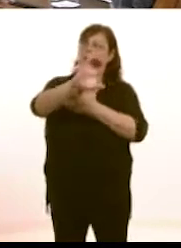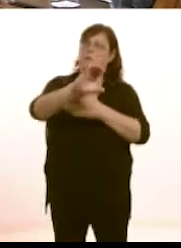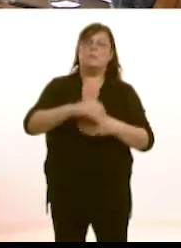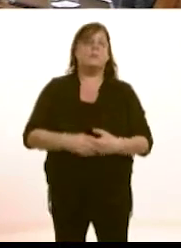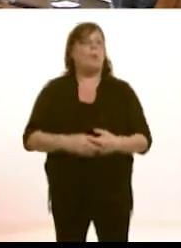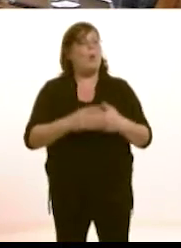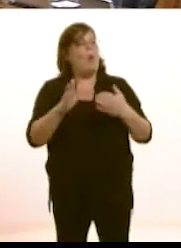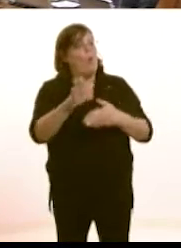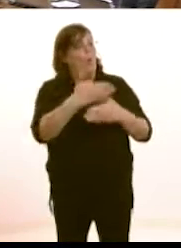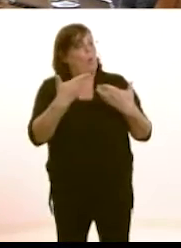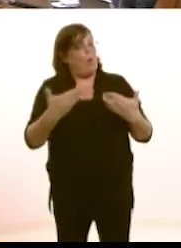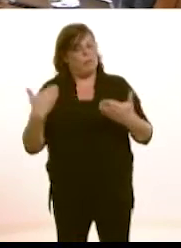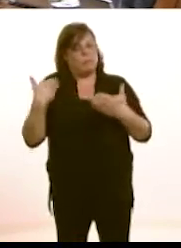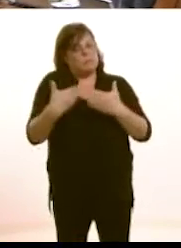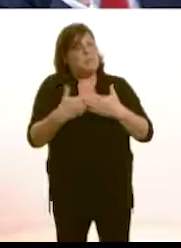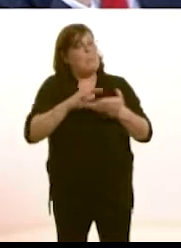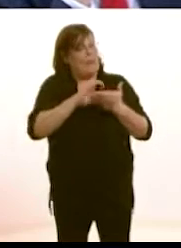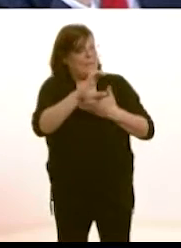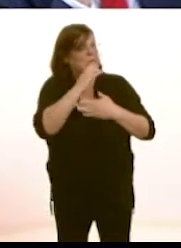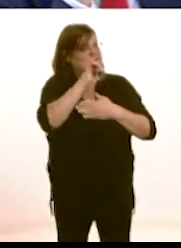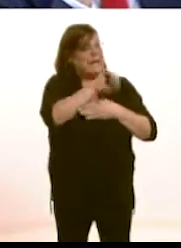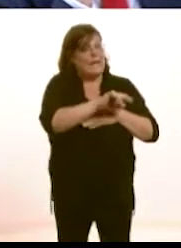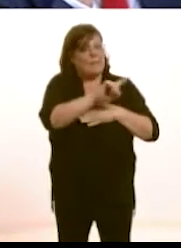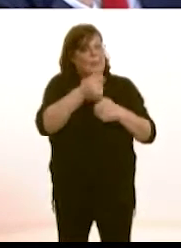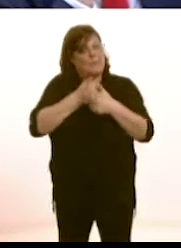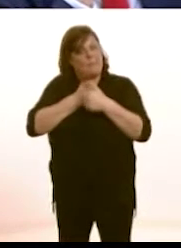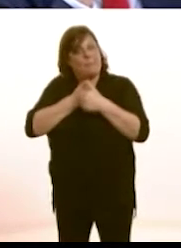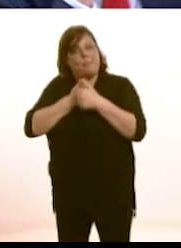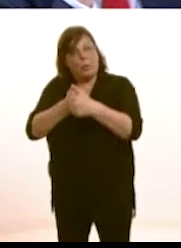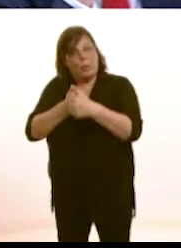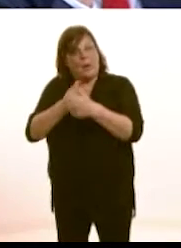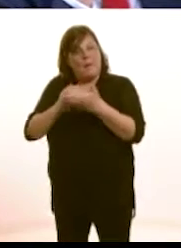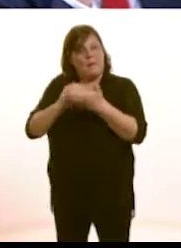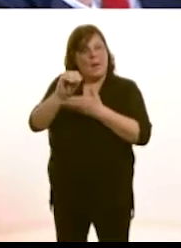expect, yes. What I would not be supportive of is that if those payments happen to be Barnettised